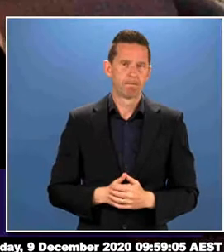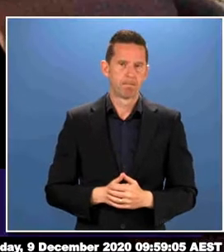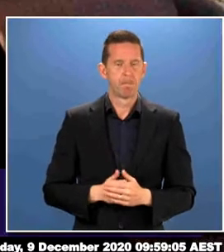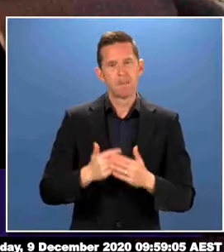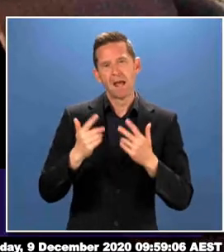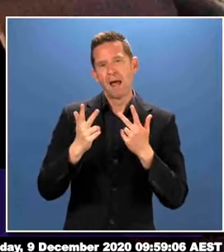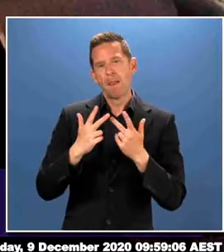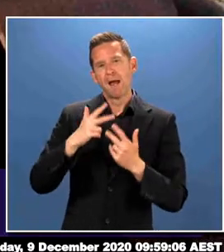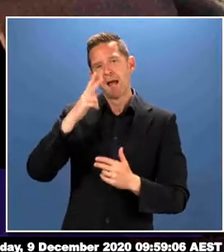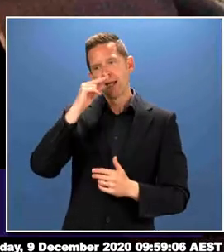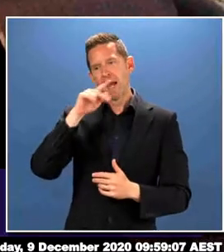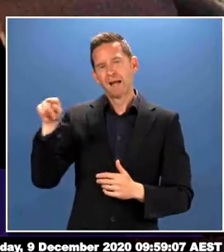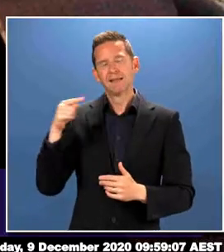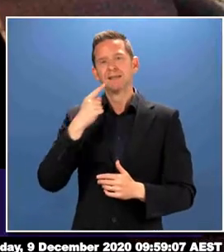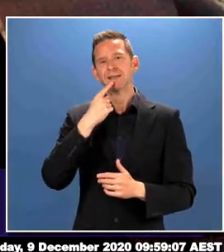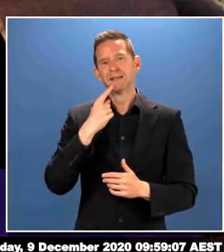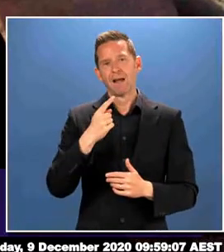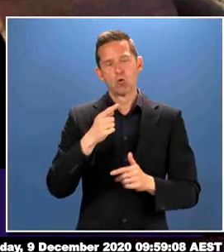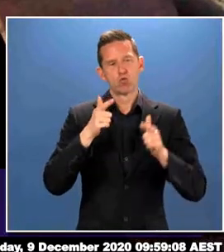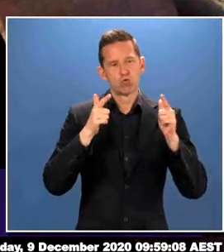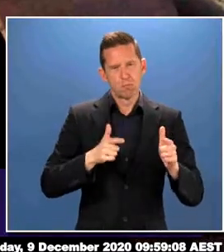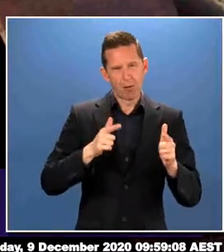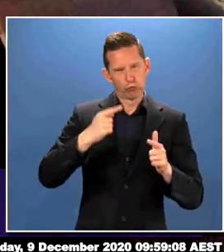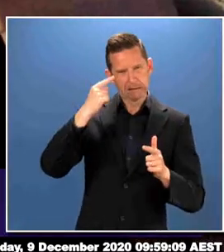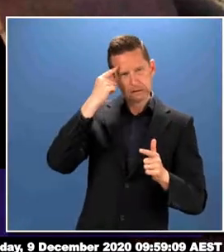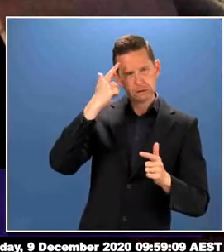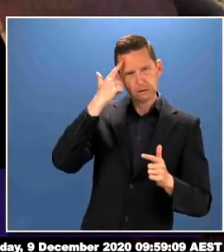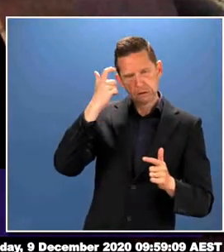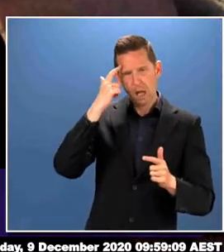I don't mean that disrespectfully, I'm using it for the sake of connecting the two.